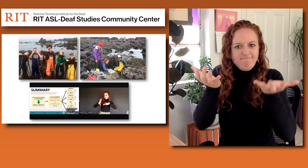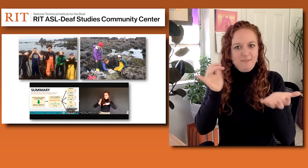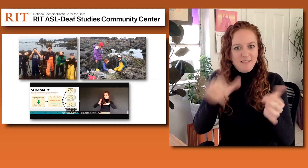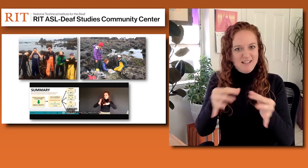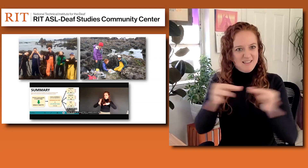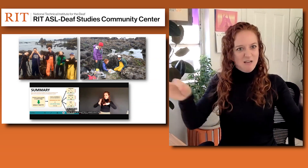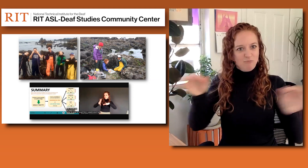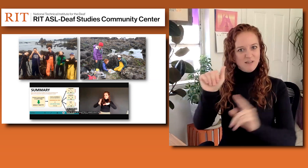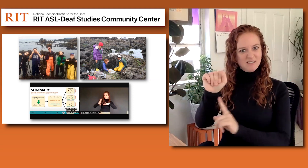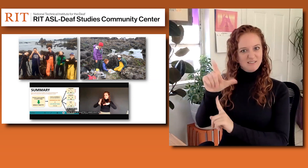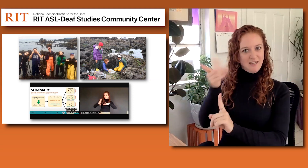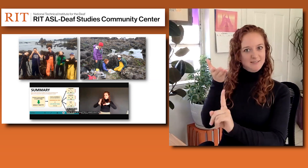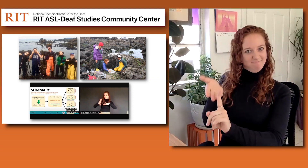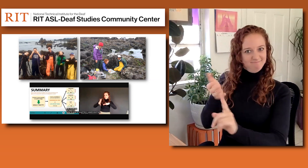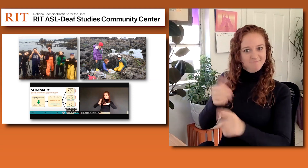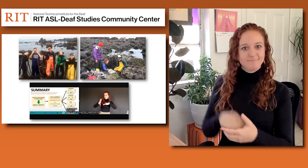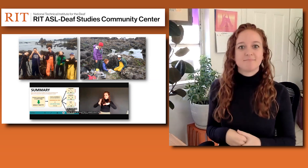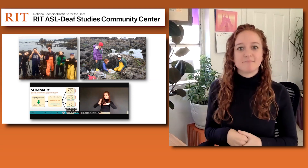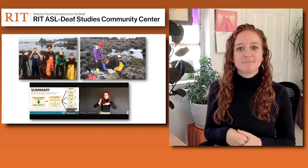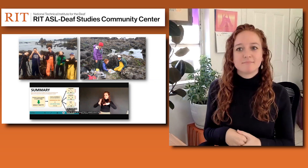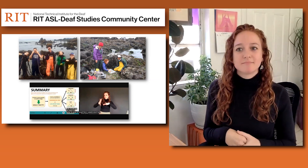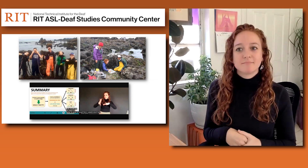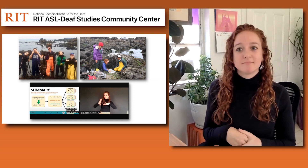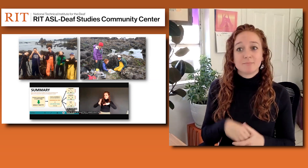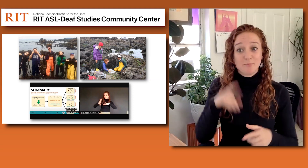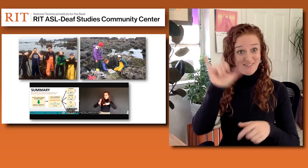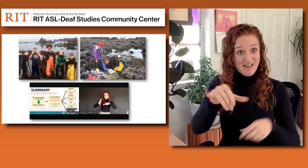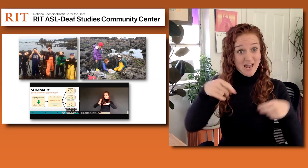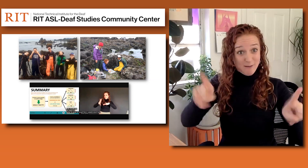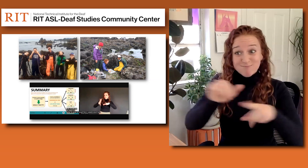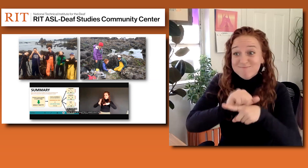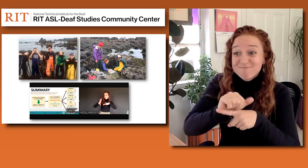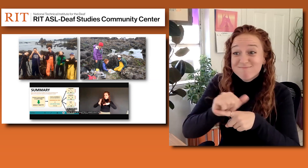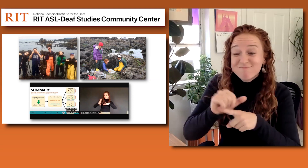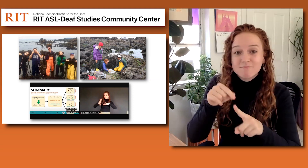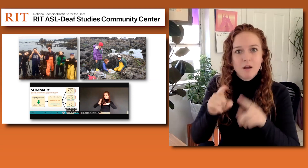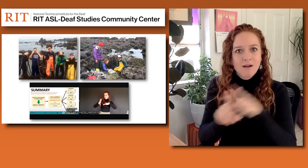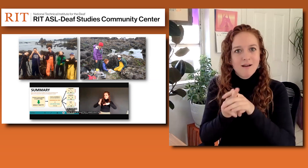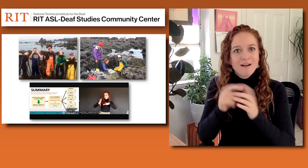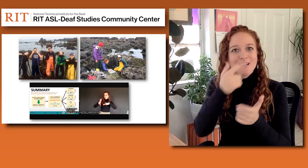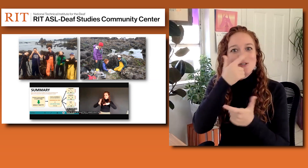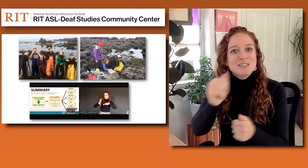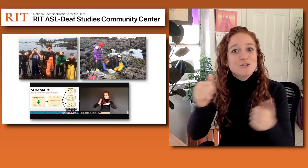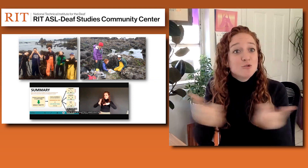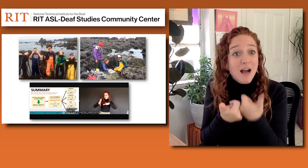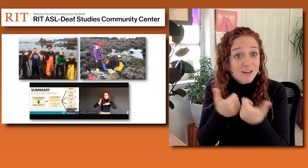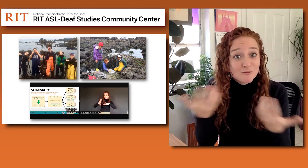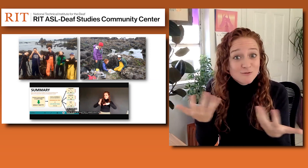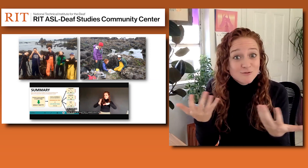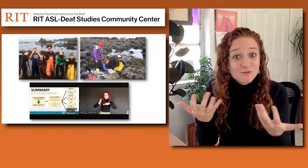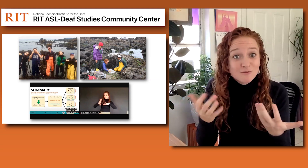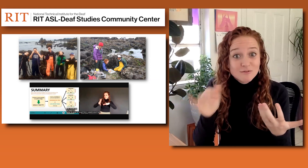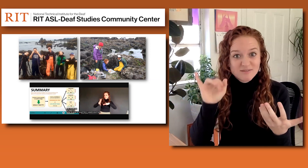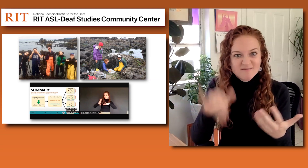and how I can be a part of elevating that language. There's always in interesting challenge